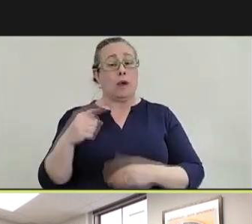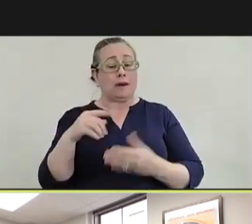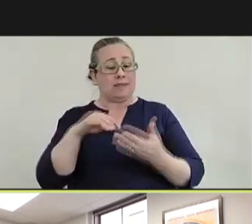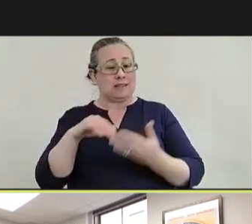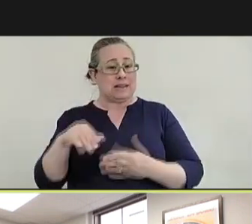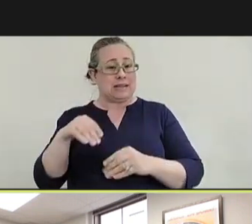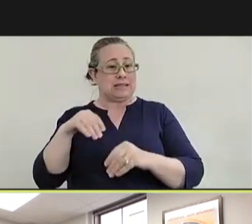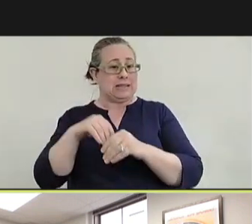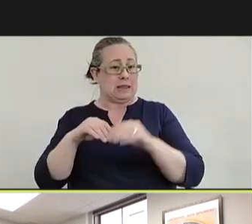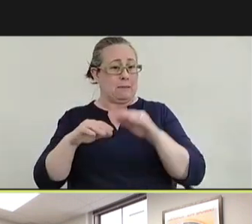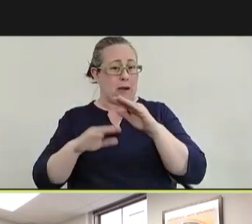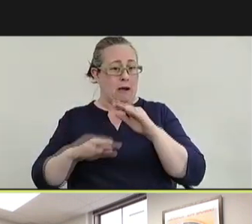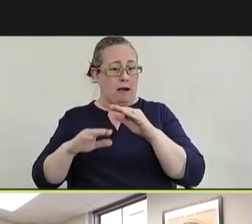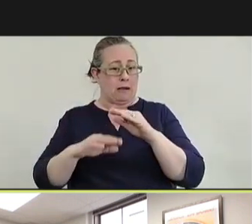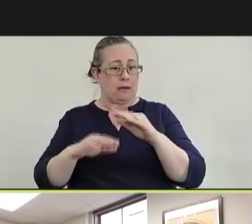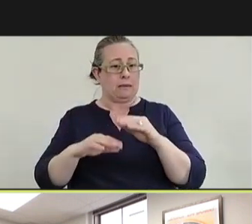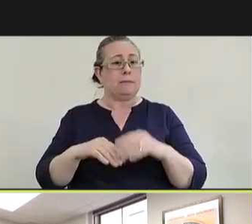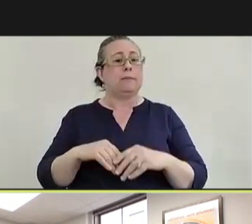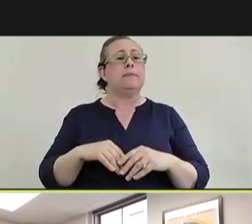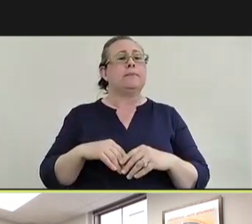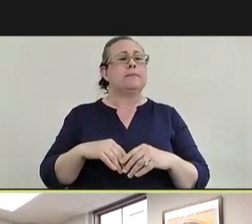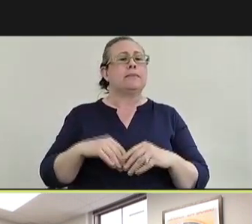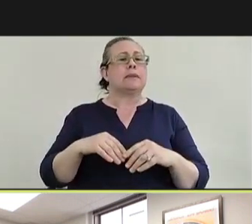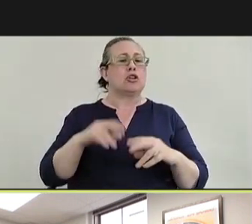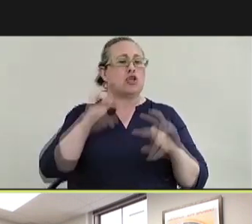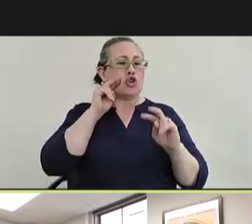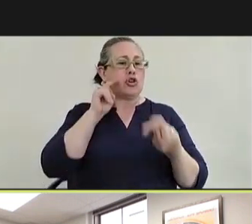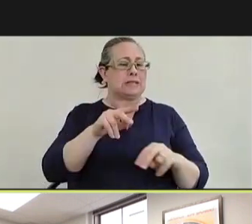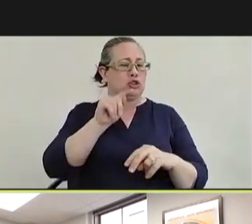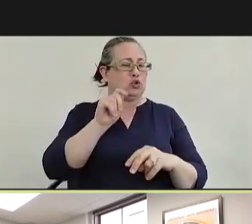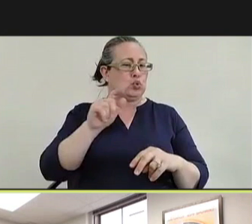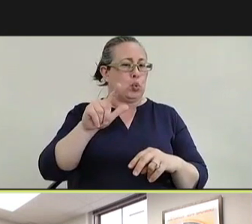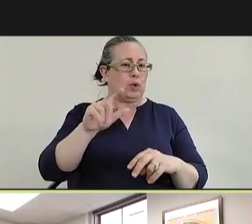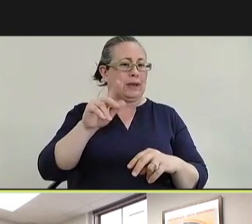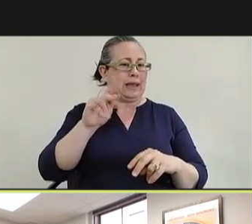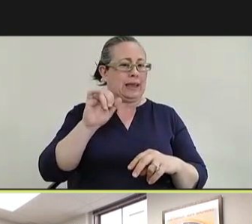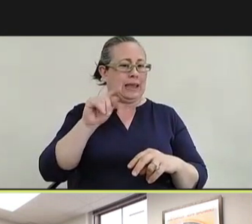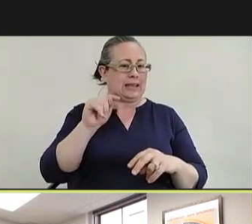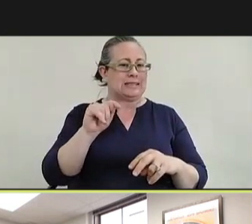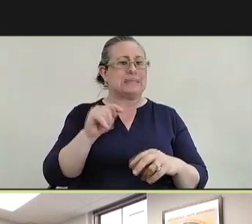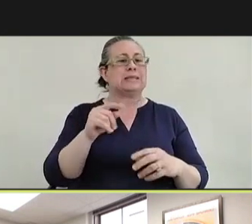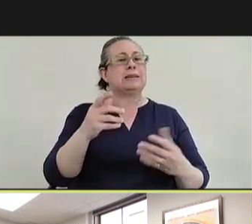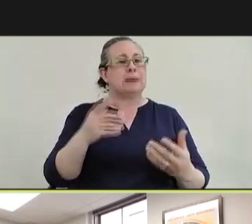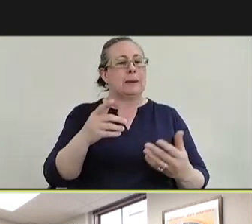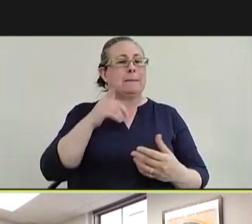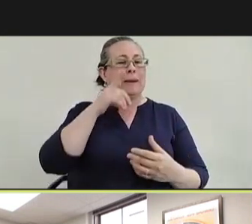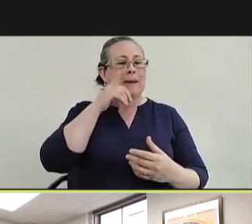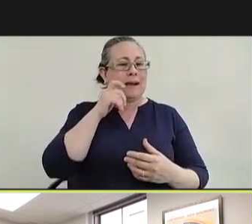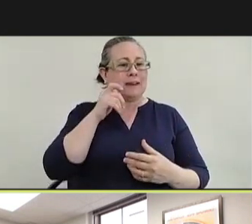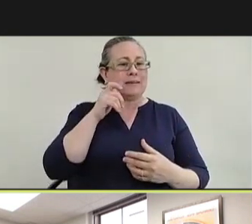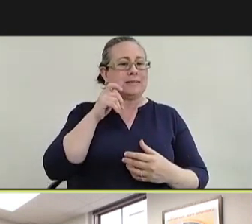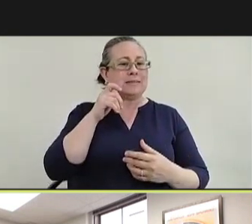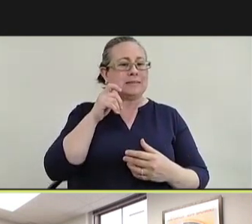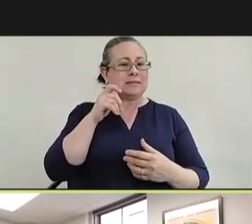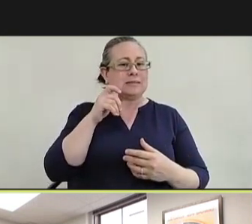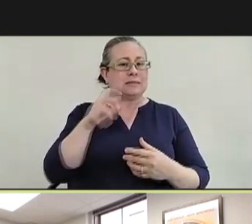specifically toolkits and Dr. Munoz mentioned this a little bit because ACOG has produced for us both